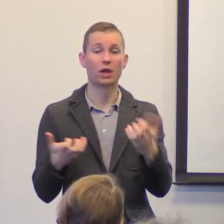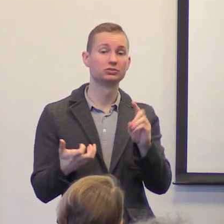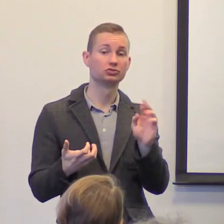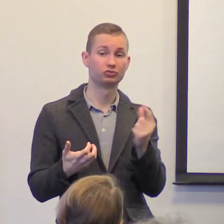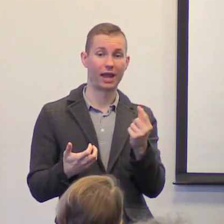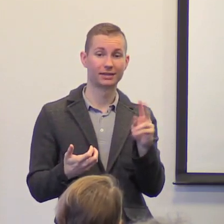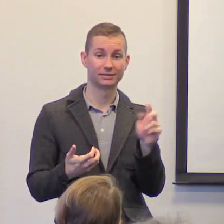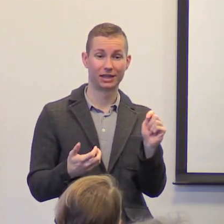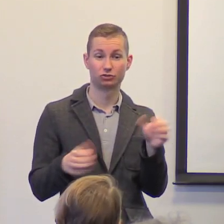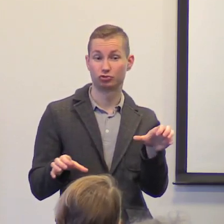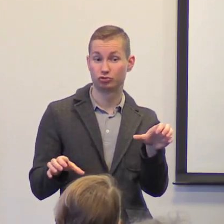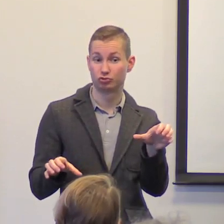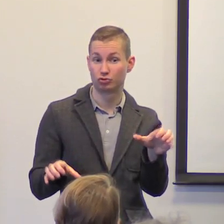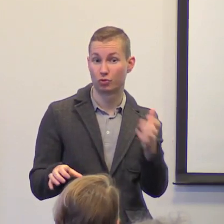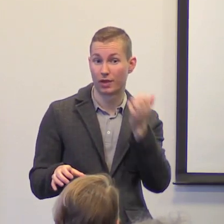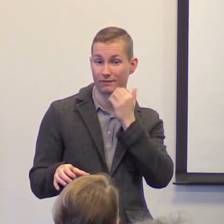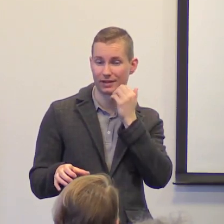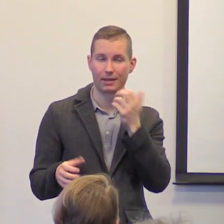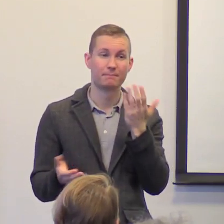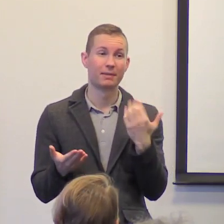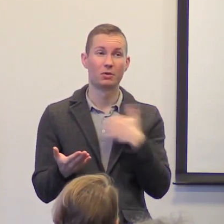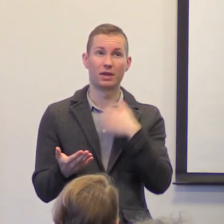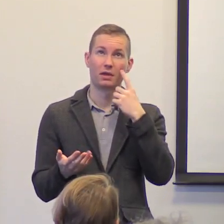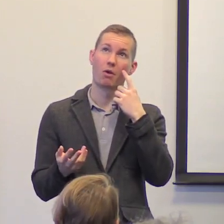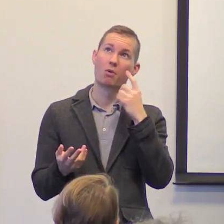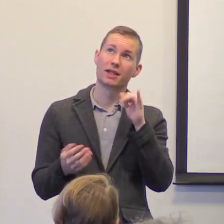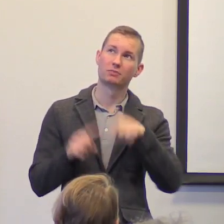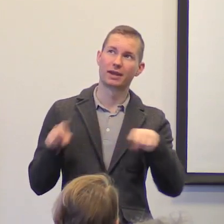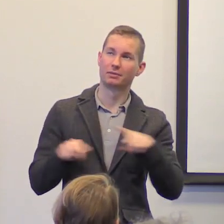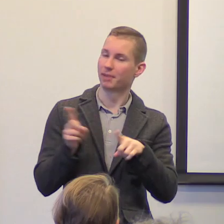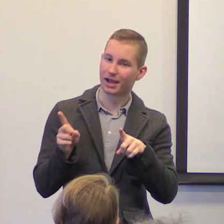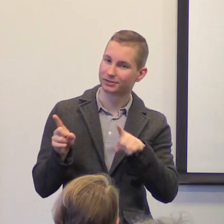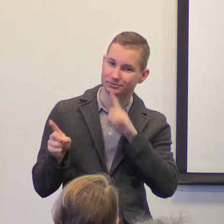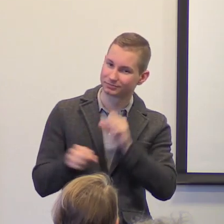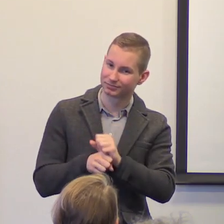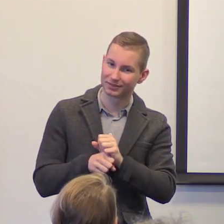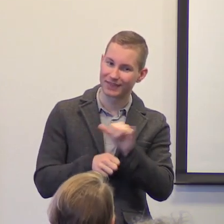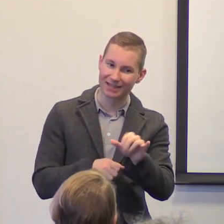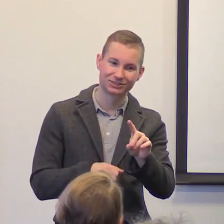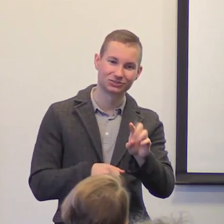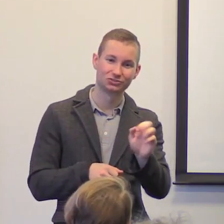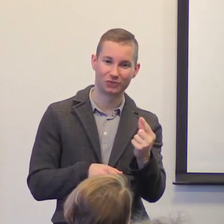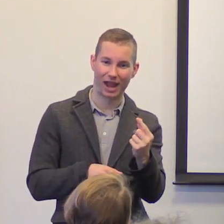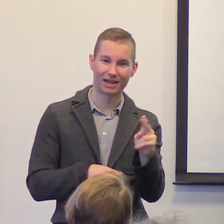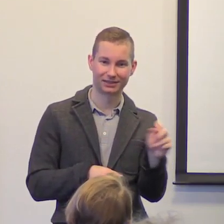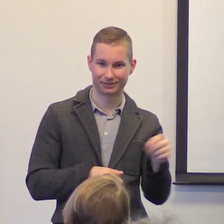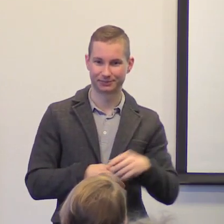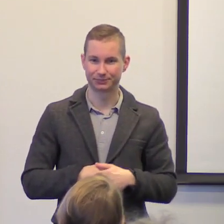We may think we're doing things that are random, but in fact, those are the dragnets.